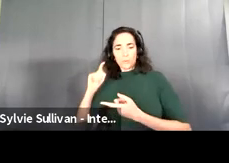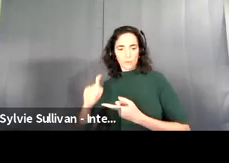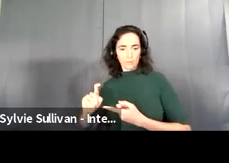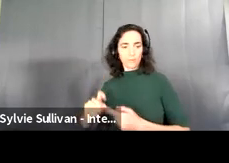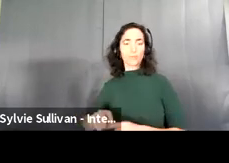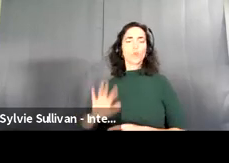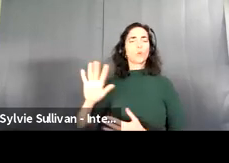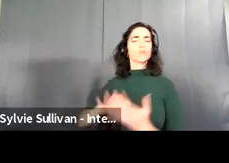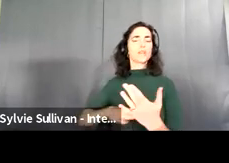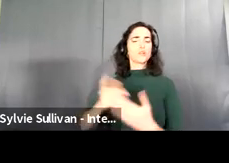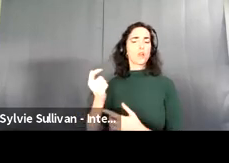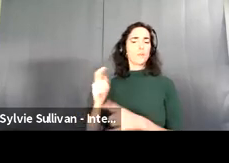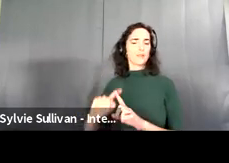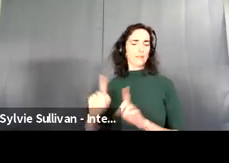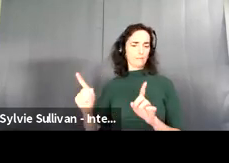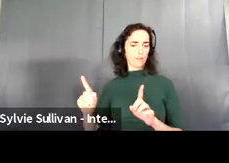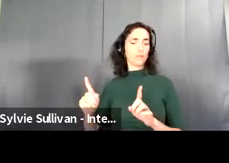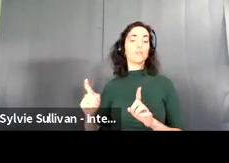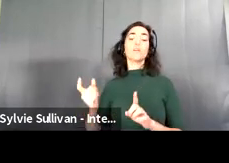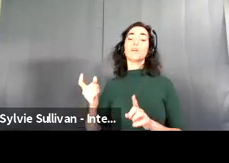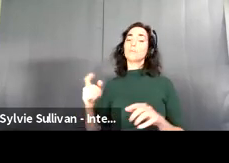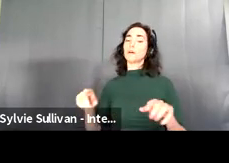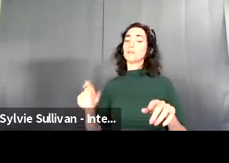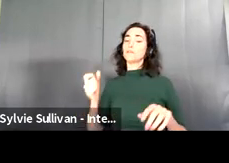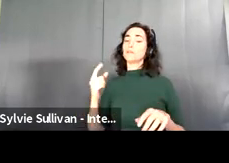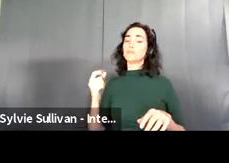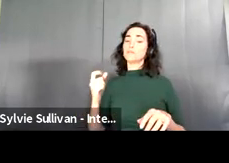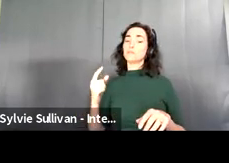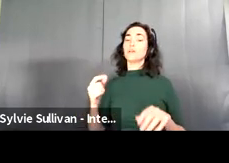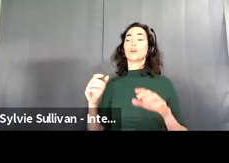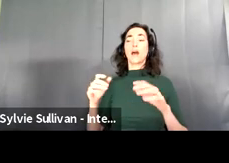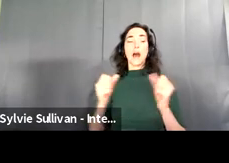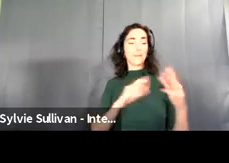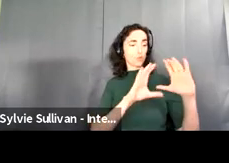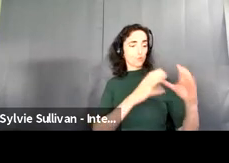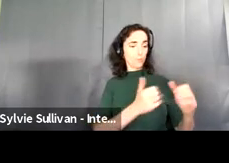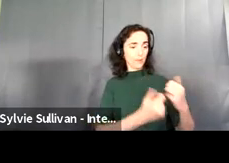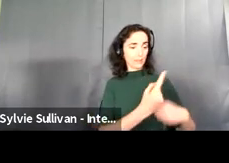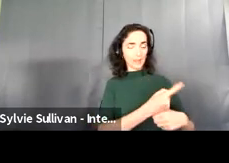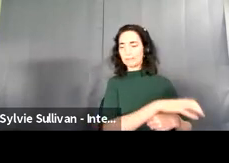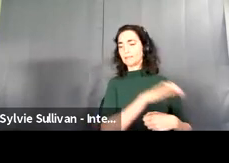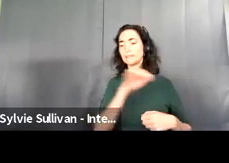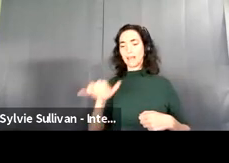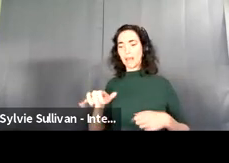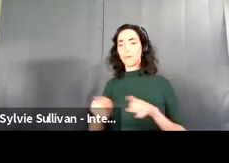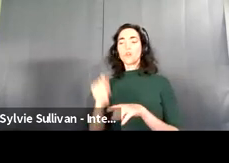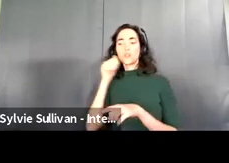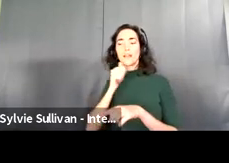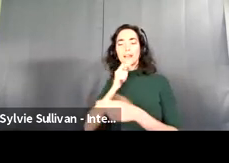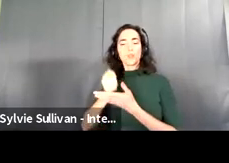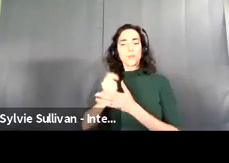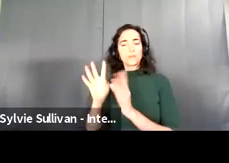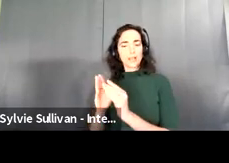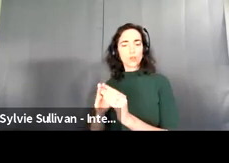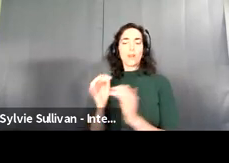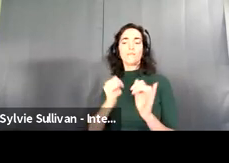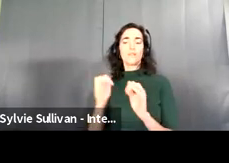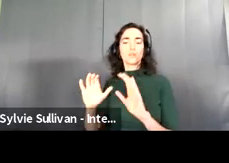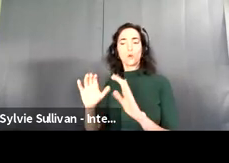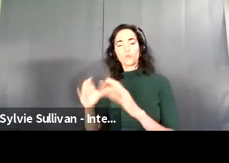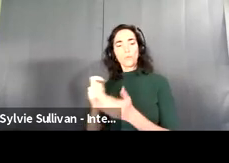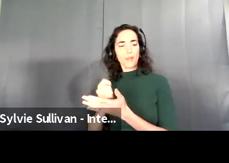They have a bit of a different schedule, meaning treatment schedule but they have the same amount of groups per day daily treatment sessions as well and individually group therapy.